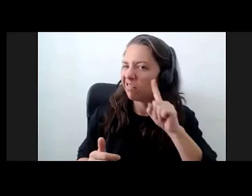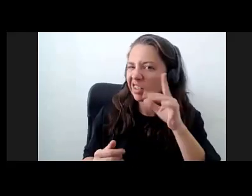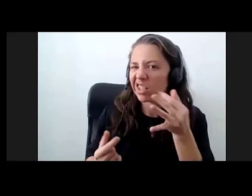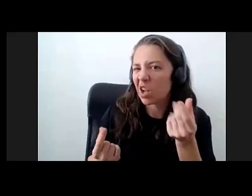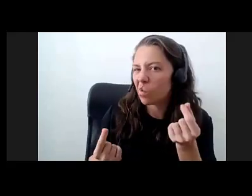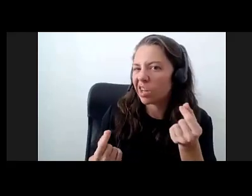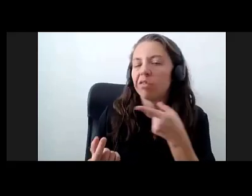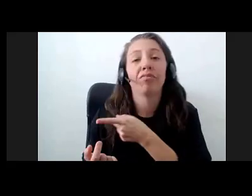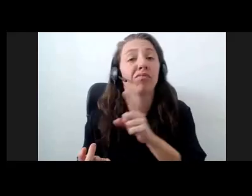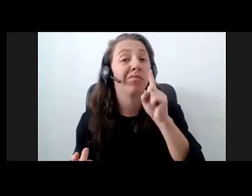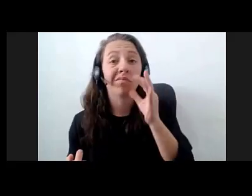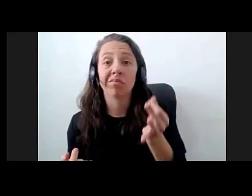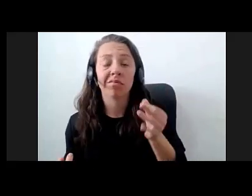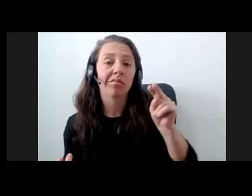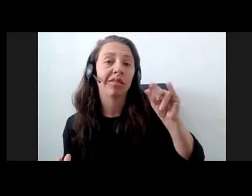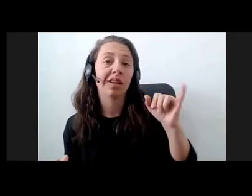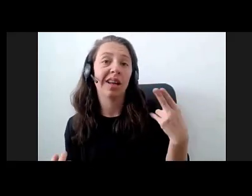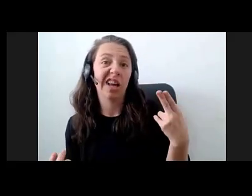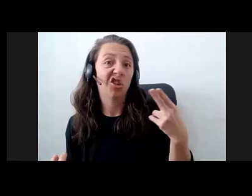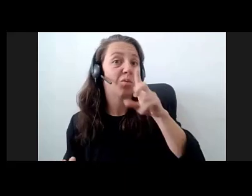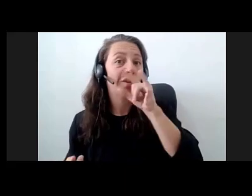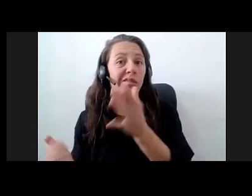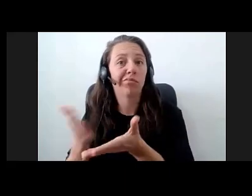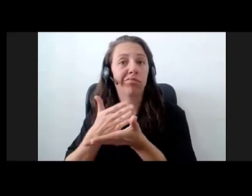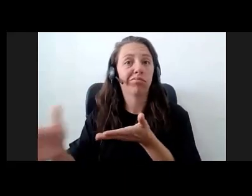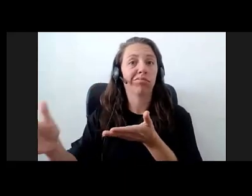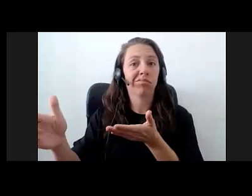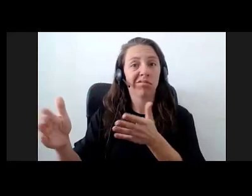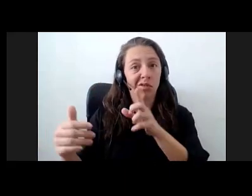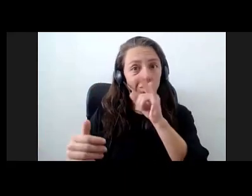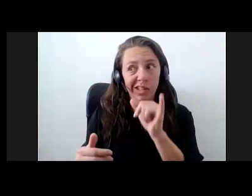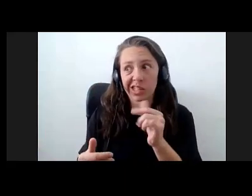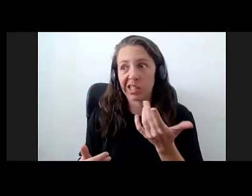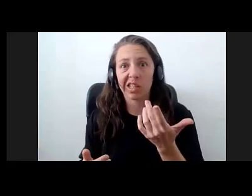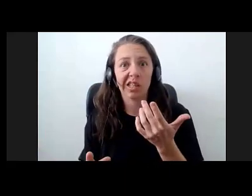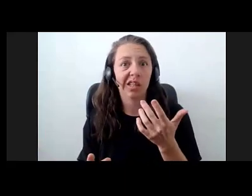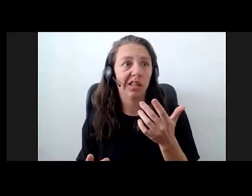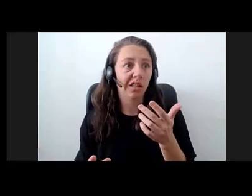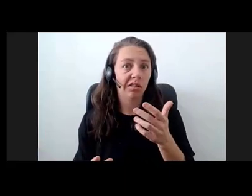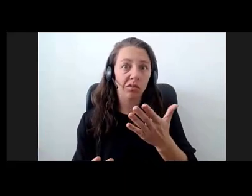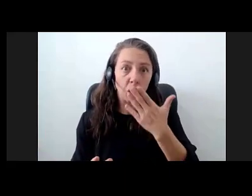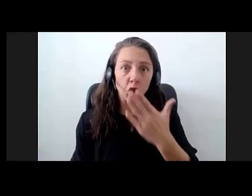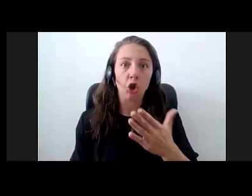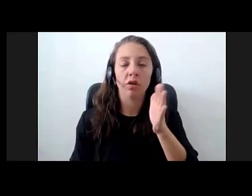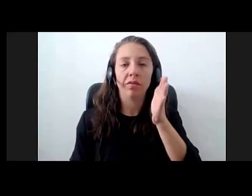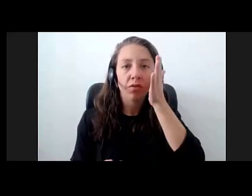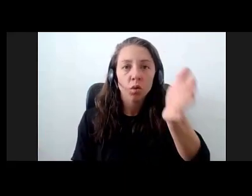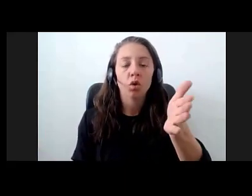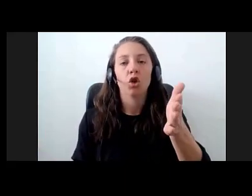NIH is potentially leaving out highly promising scientists because the process too heavily favors elite institutions,